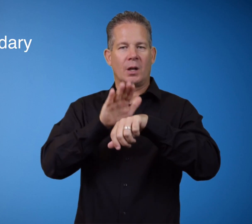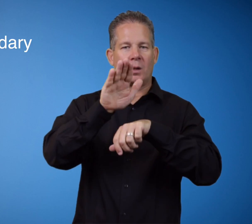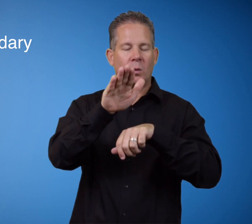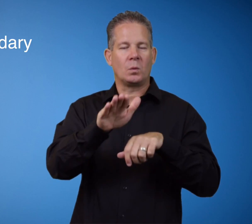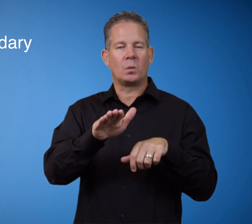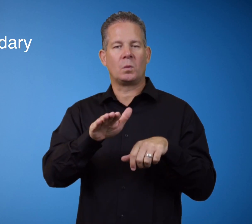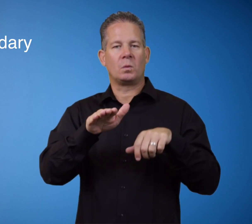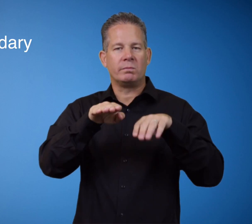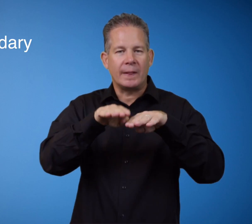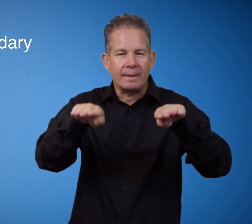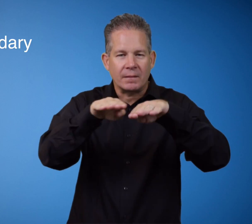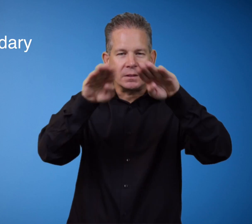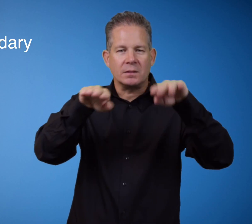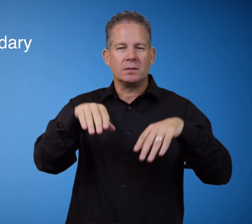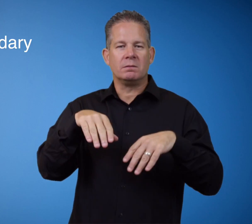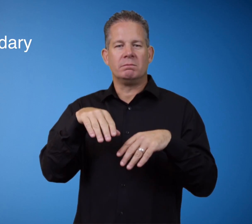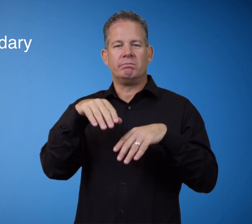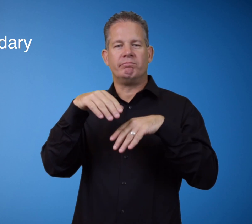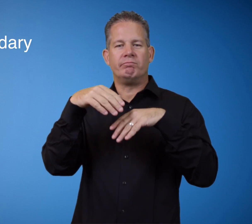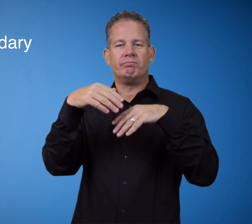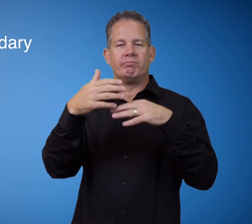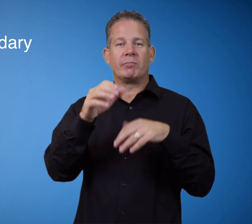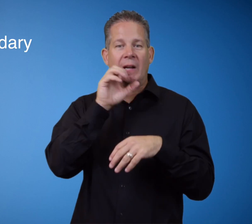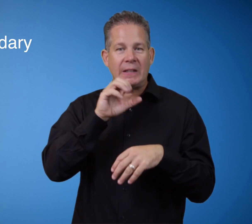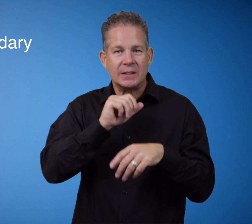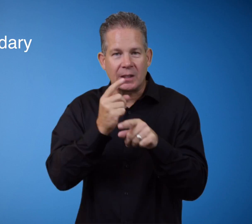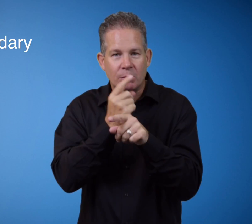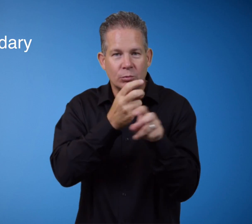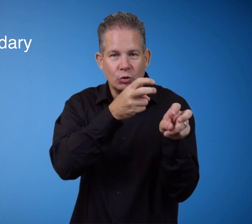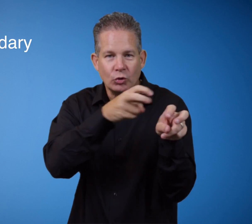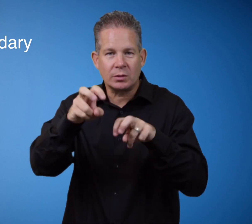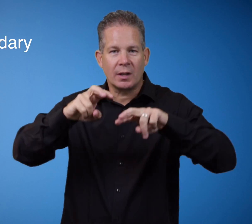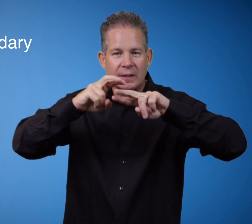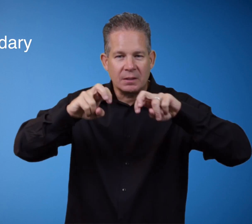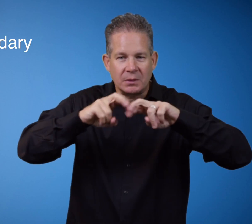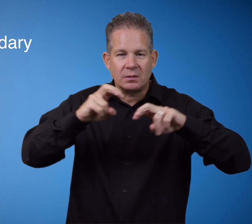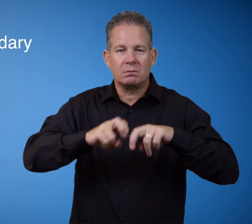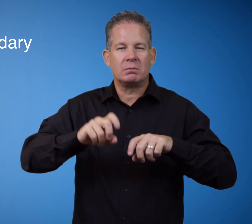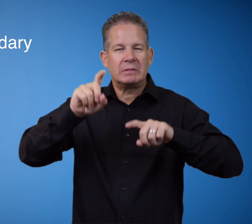that you create based on your level of need, your age, your appropriate transition,